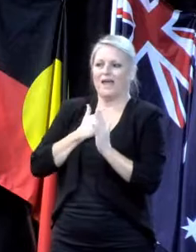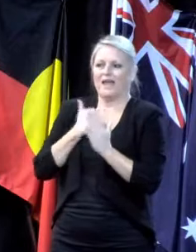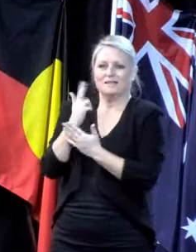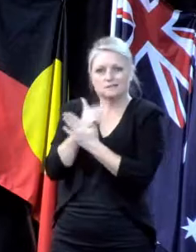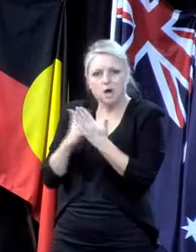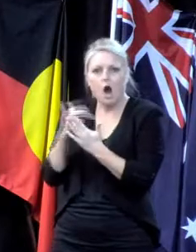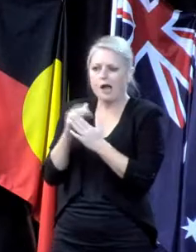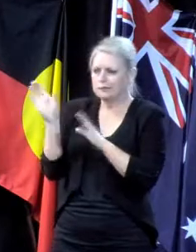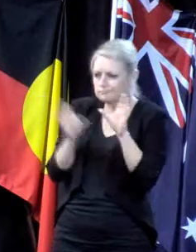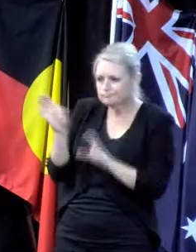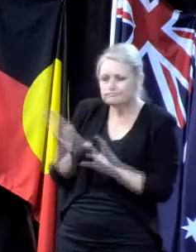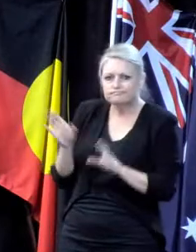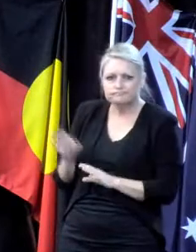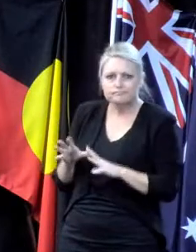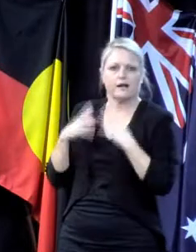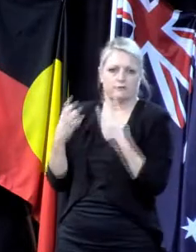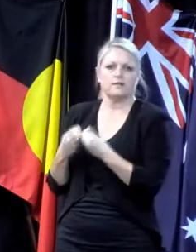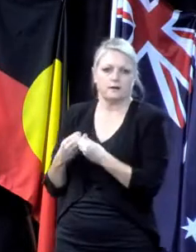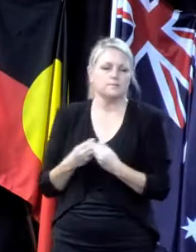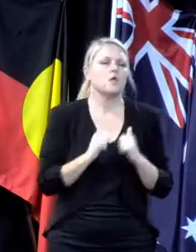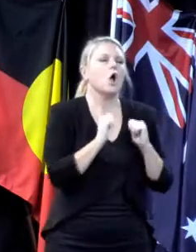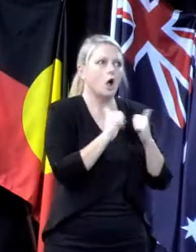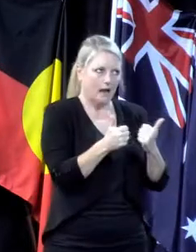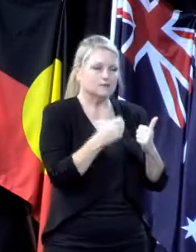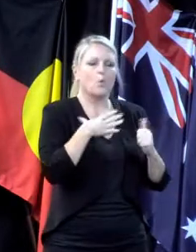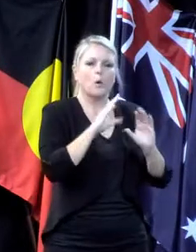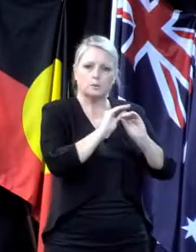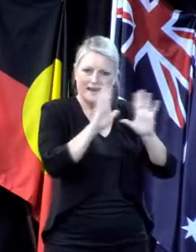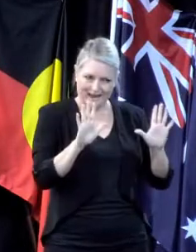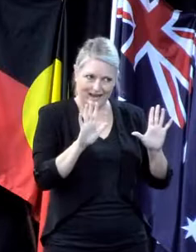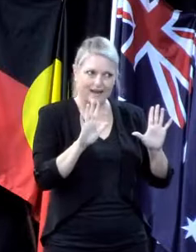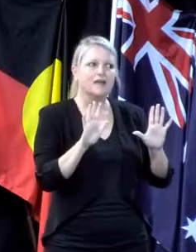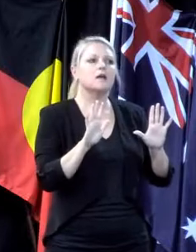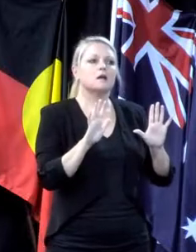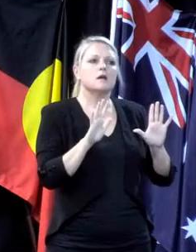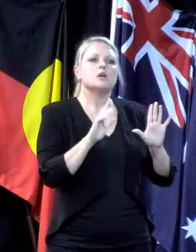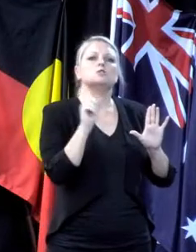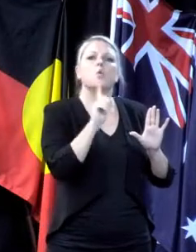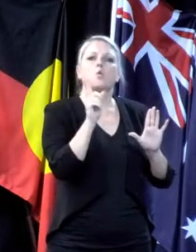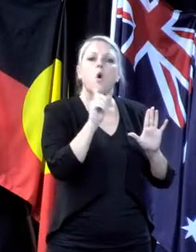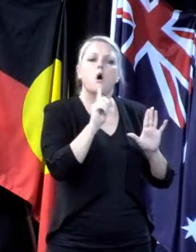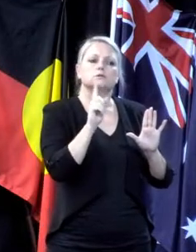OK, so, what educational learnings were you given